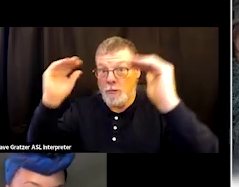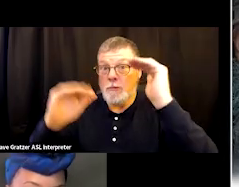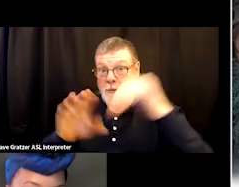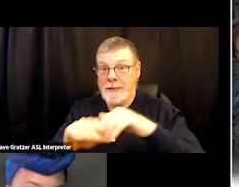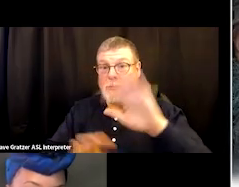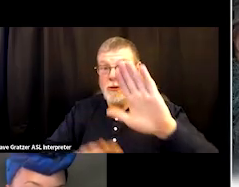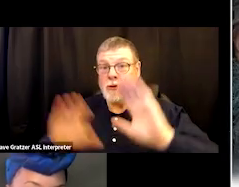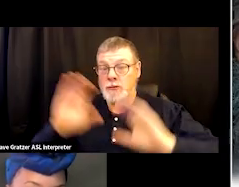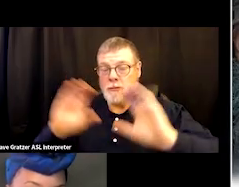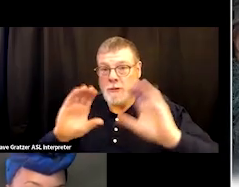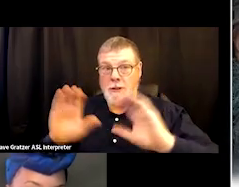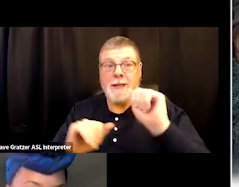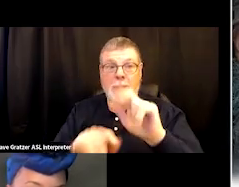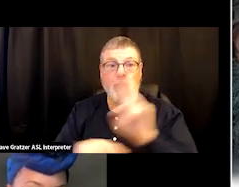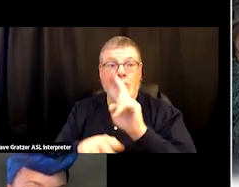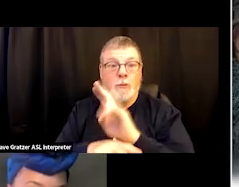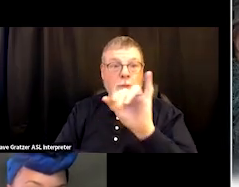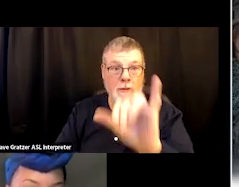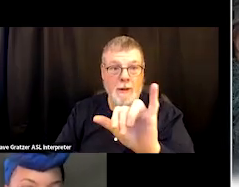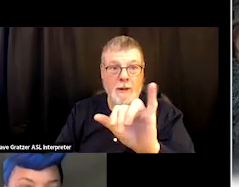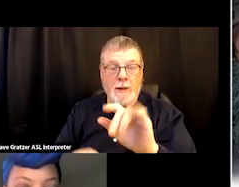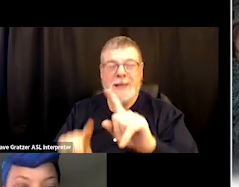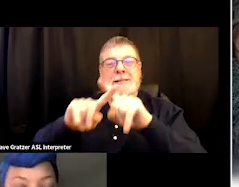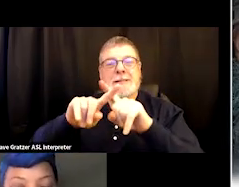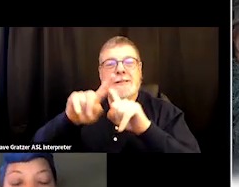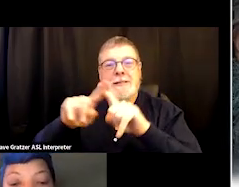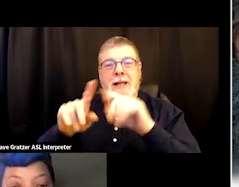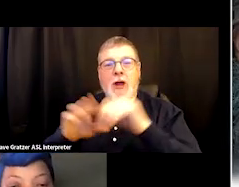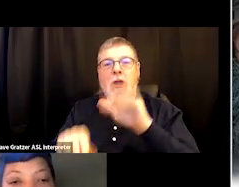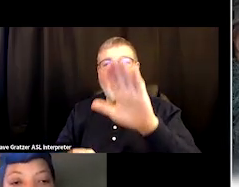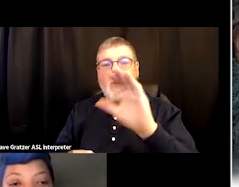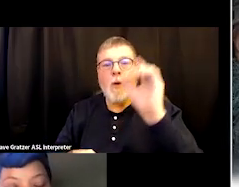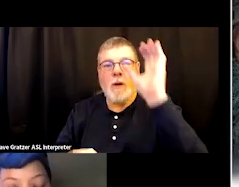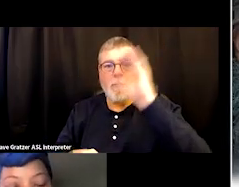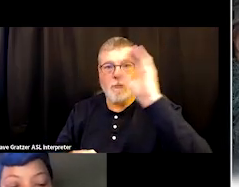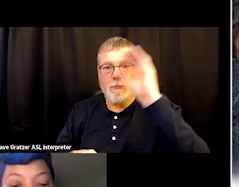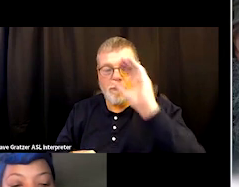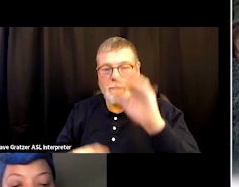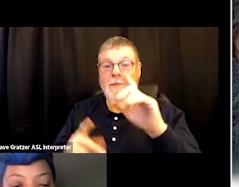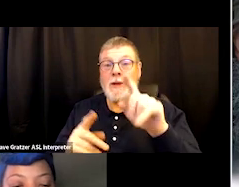so you can use that. Just star it in your web browser, since you need to use the listings